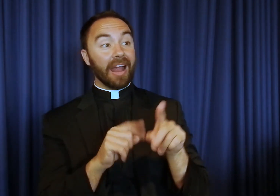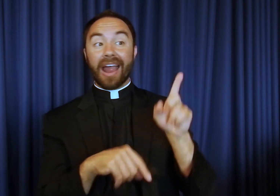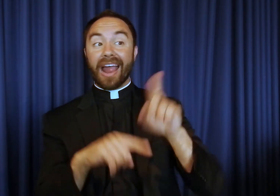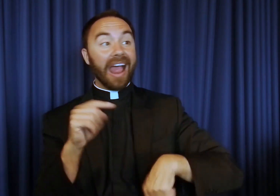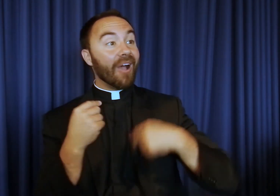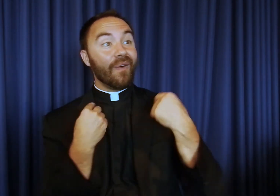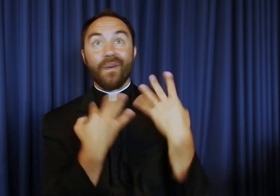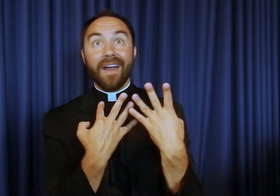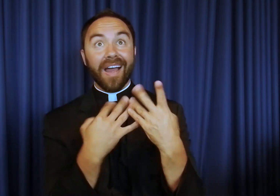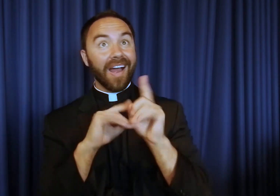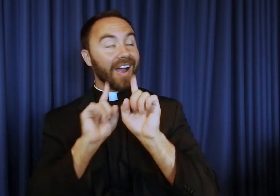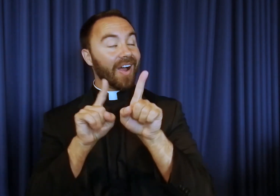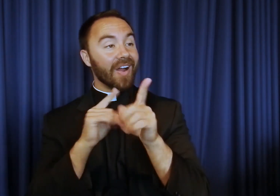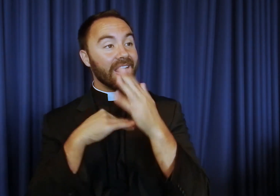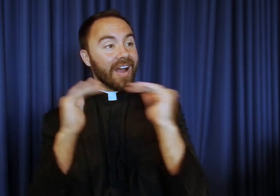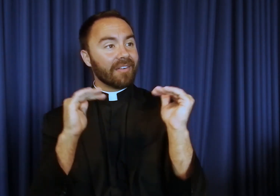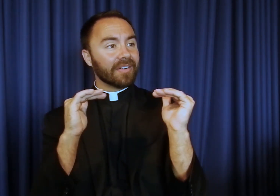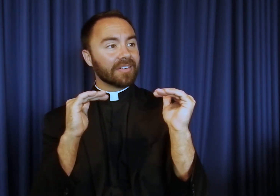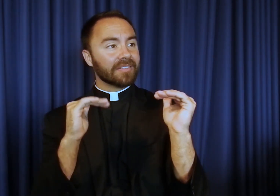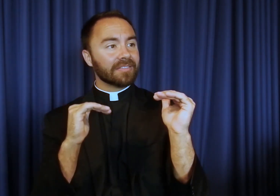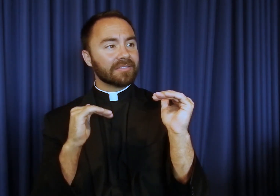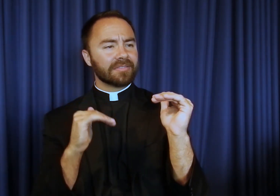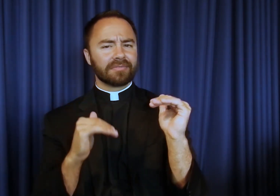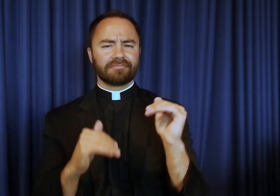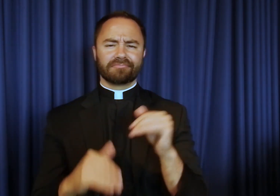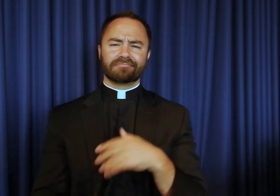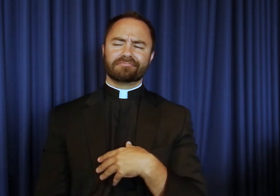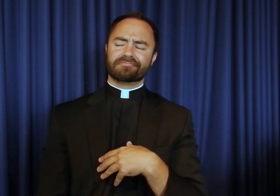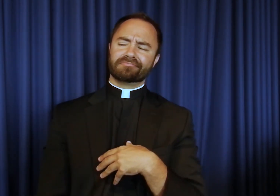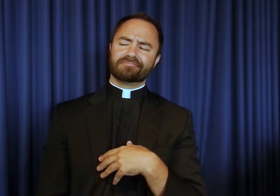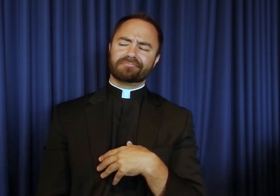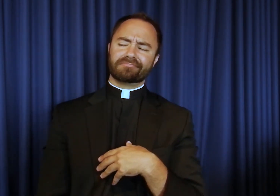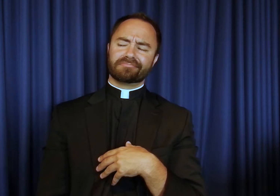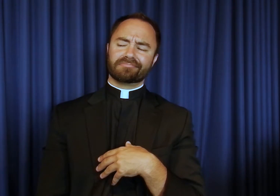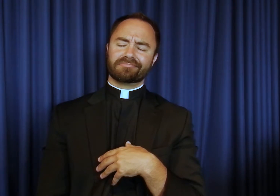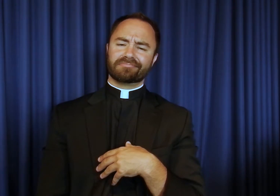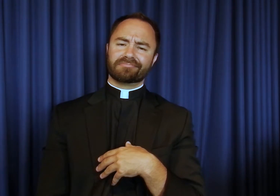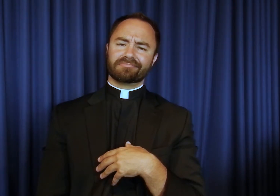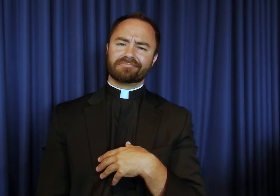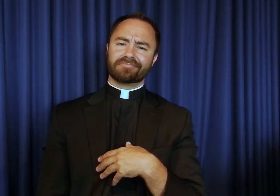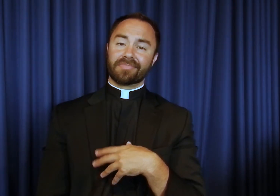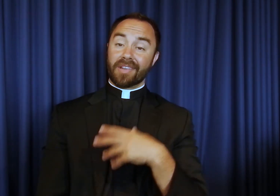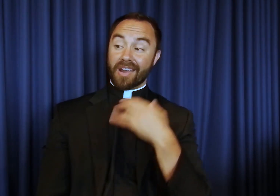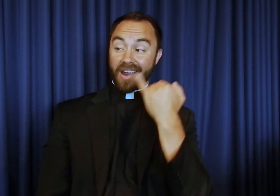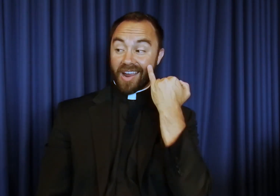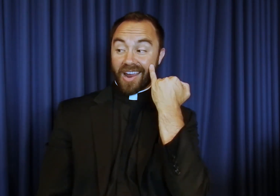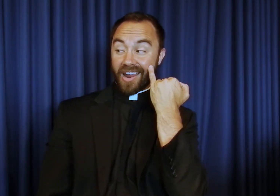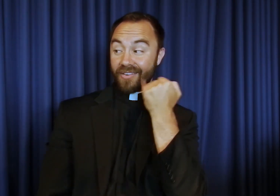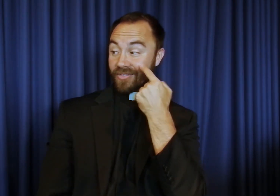boring but I can't wait to go to heaven and be with God forever and I think